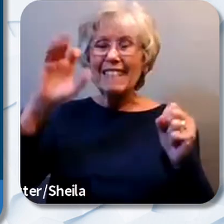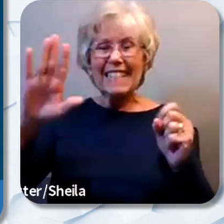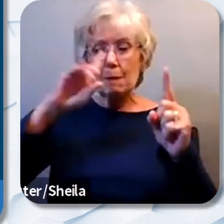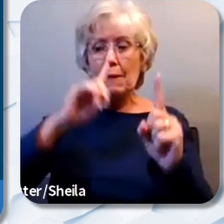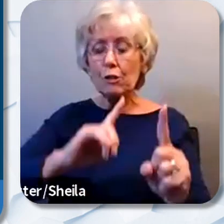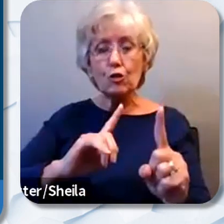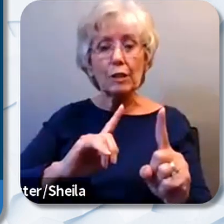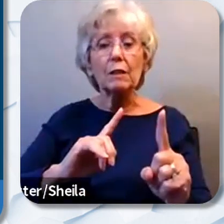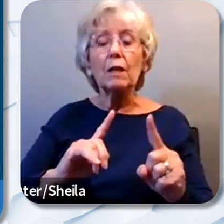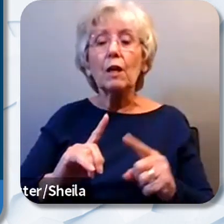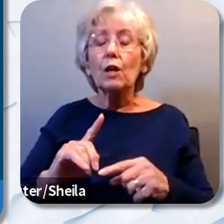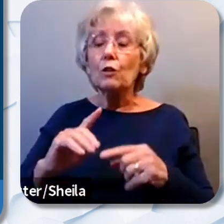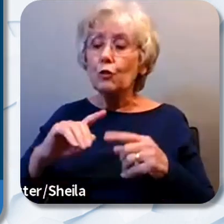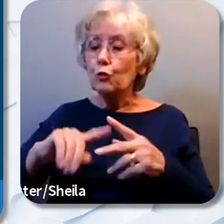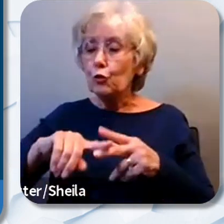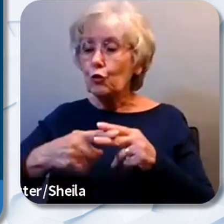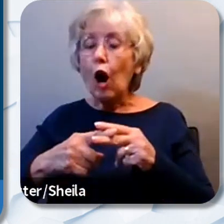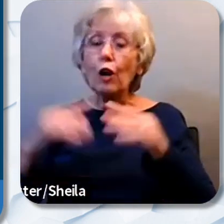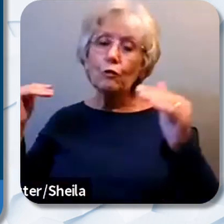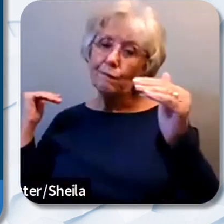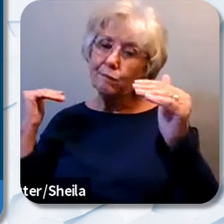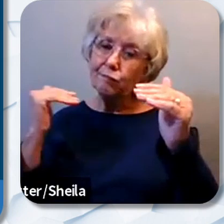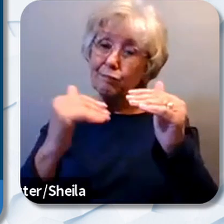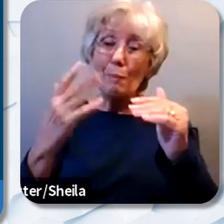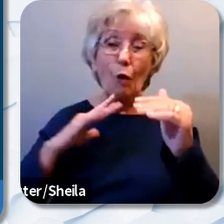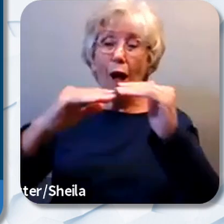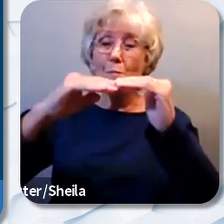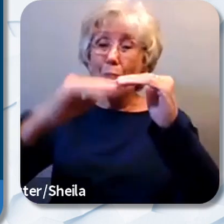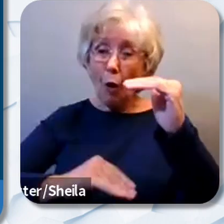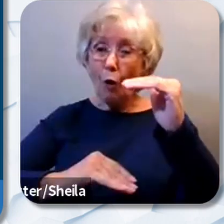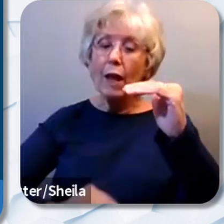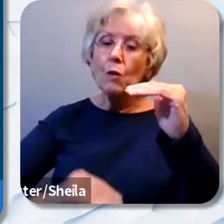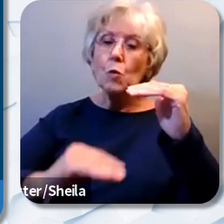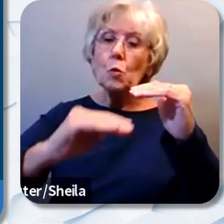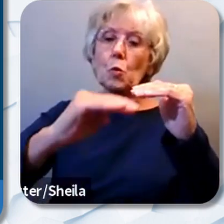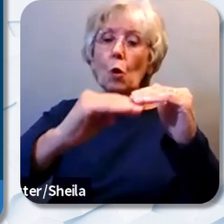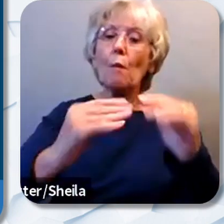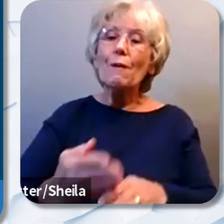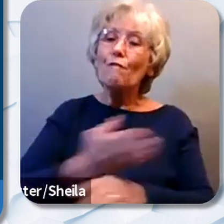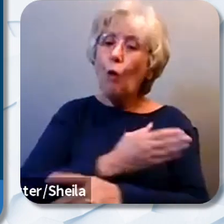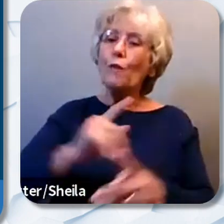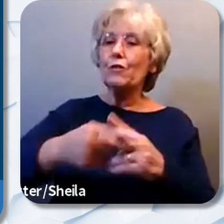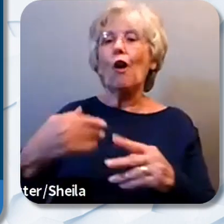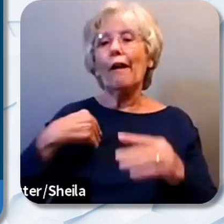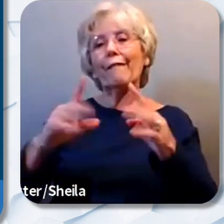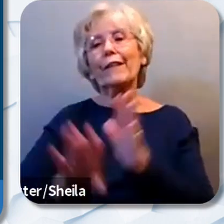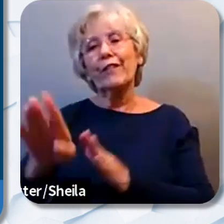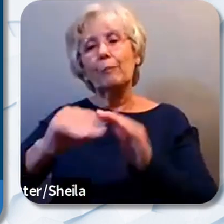begin to close the gap before the clap gap begins, so we expanded services back then.